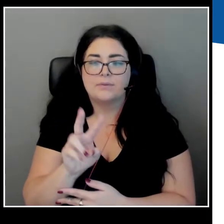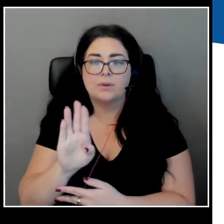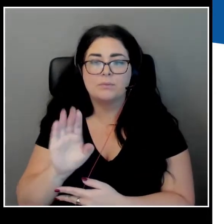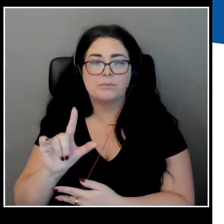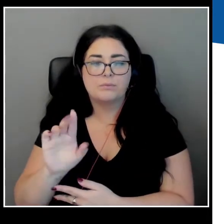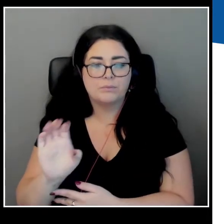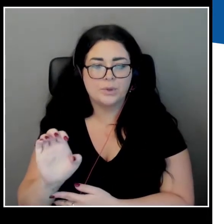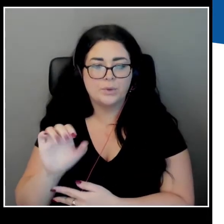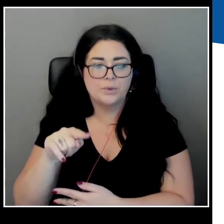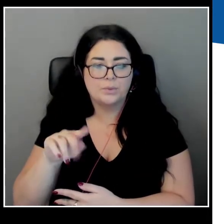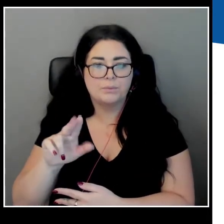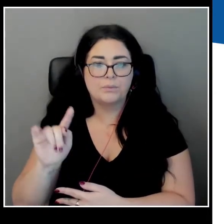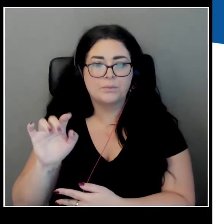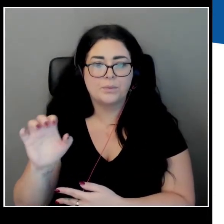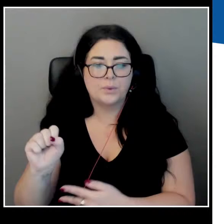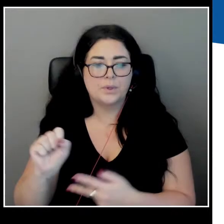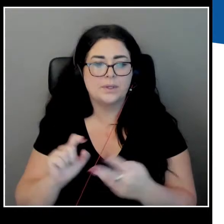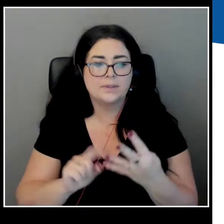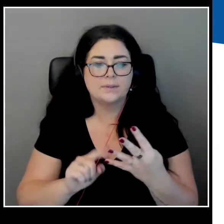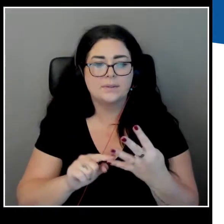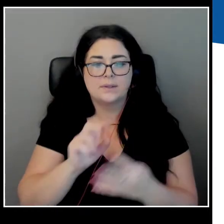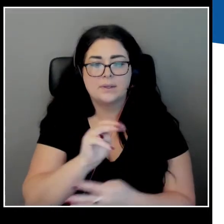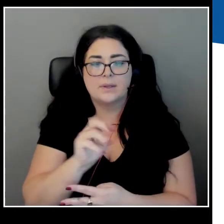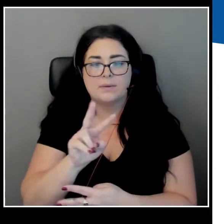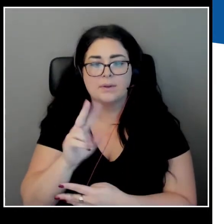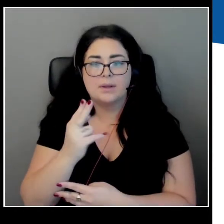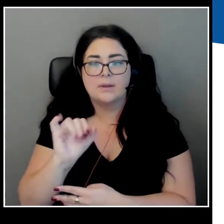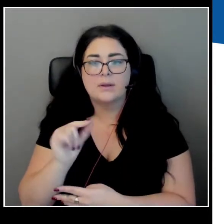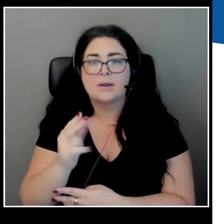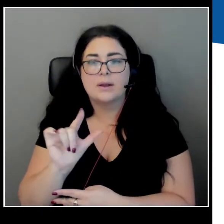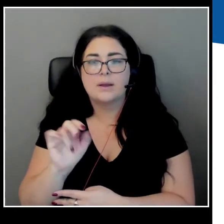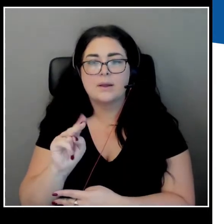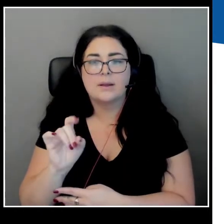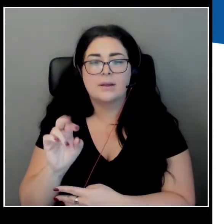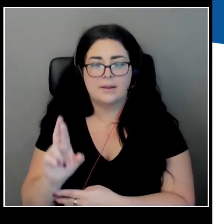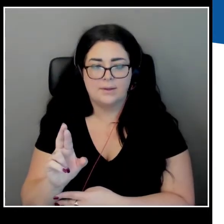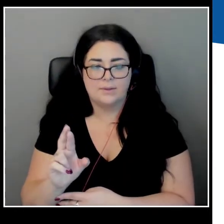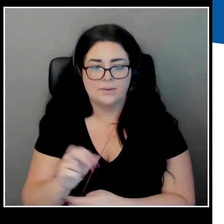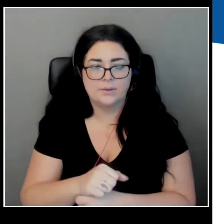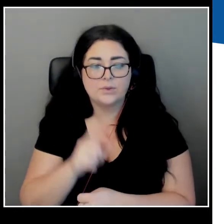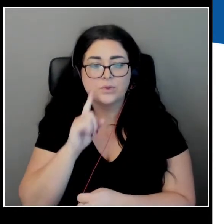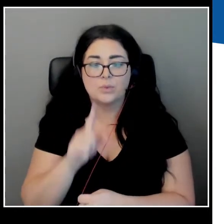Marine Atlantic is a Crown Corporation reporting to the Minister of Transport and receives annual